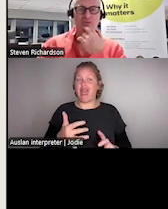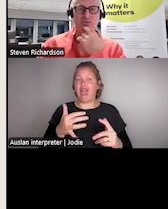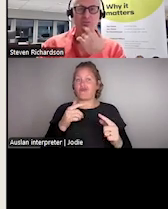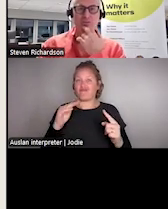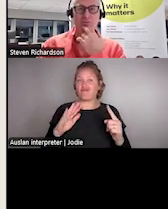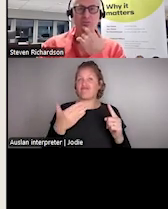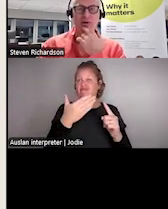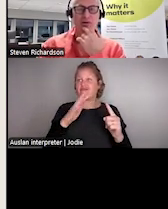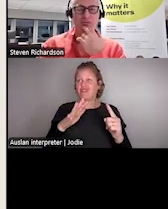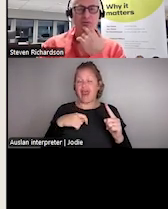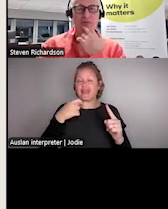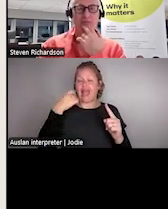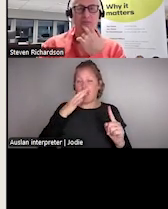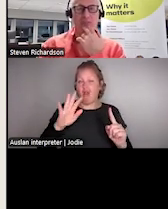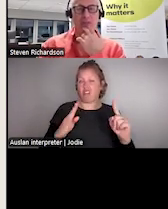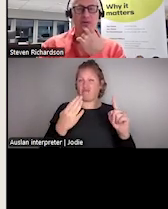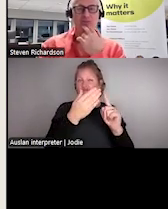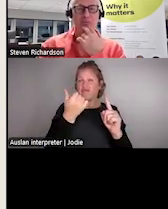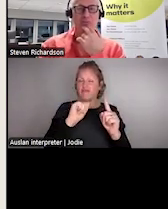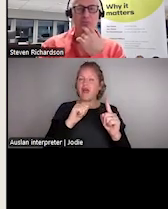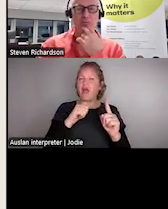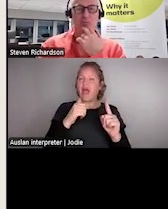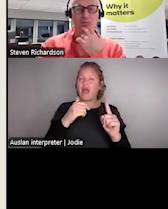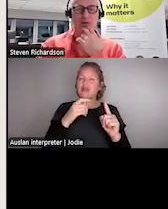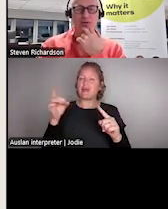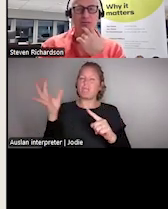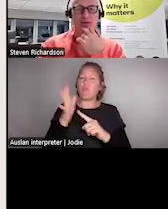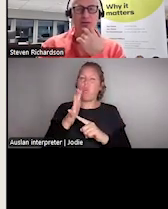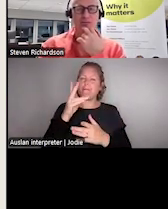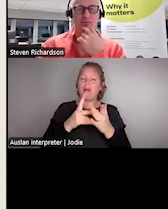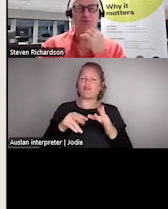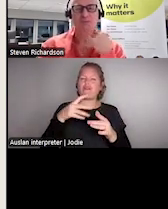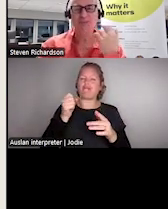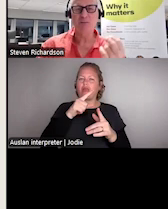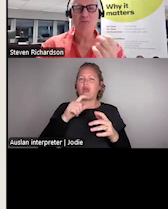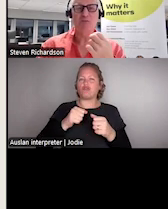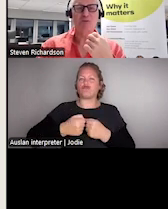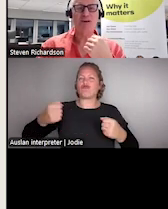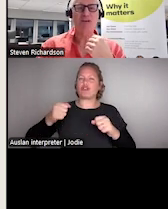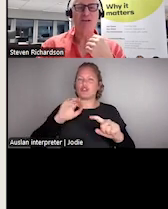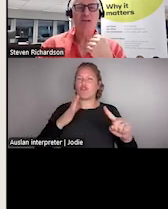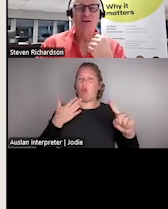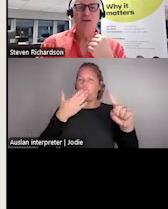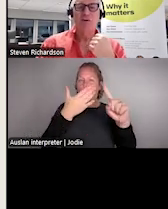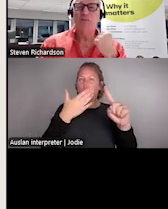a super important part of that day. It should be a celebratory day. It will